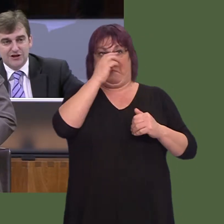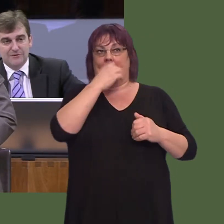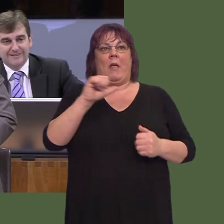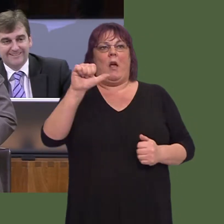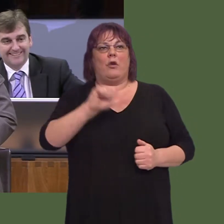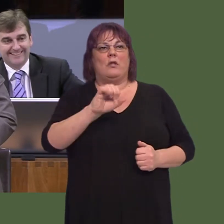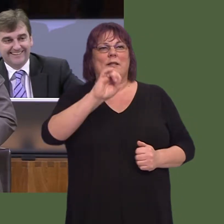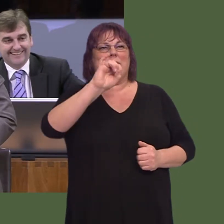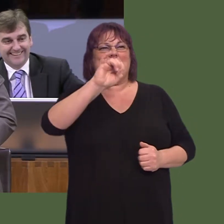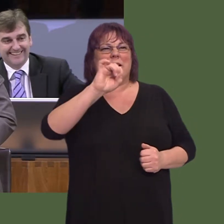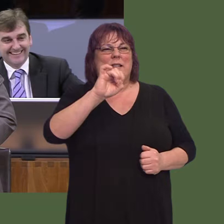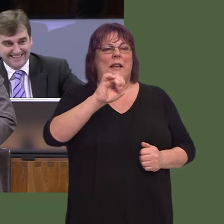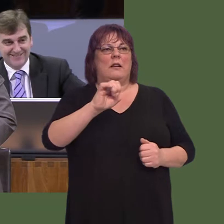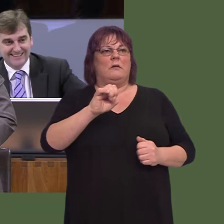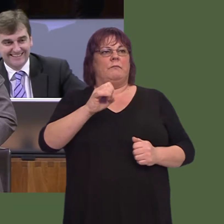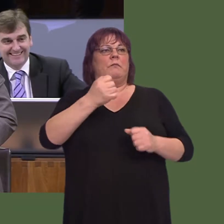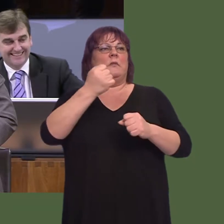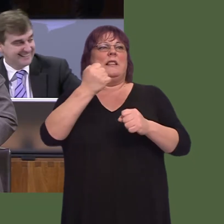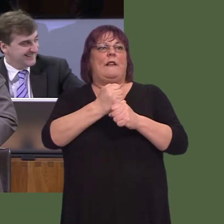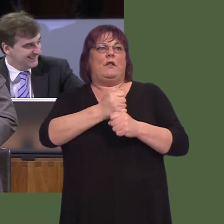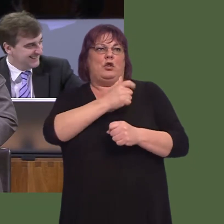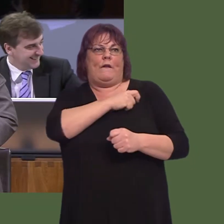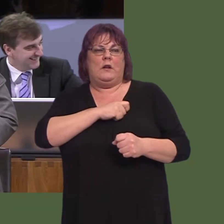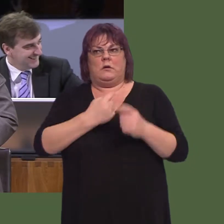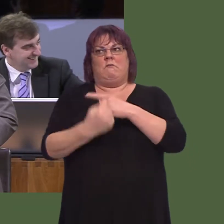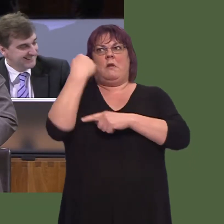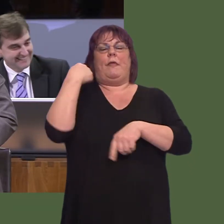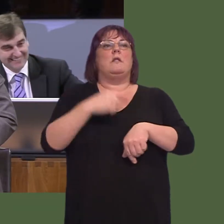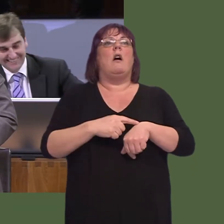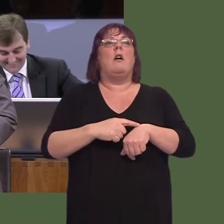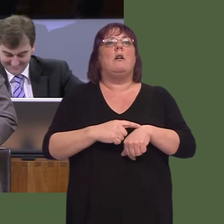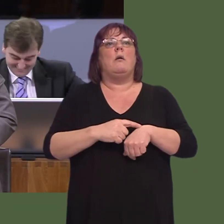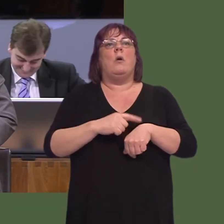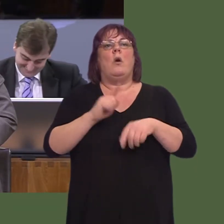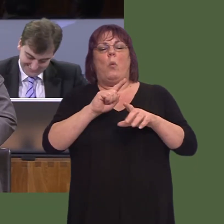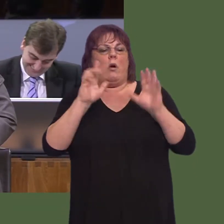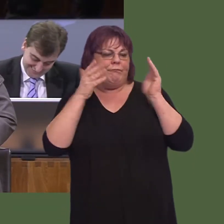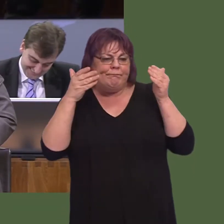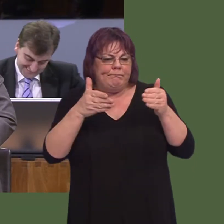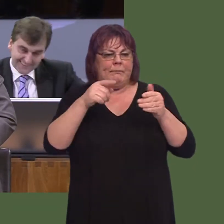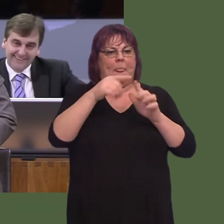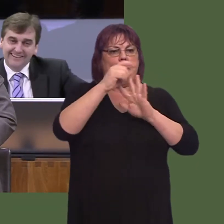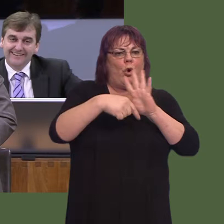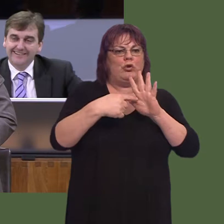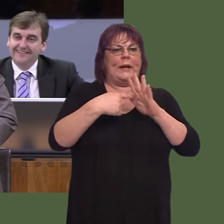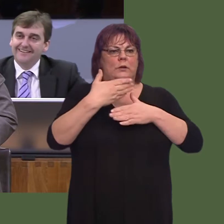One hundred and sixty civil servants at that time, as given to us by the Minister, were tied up with this particular project.